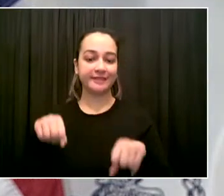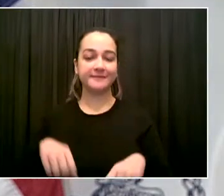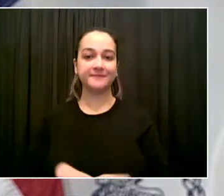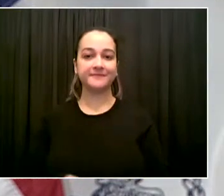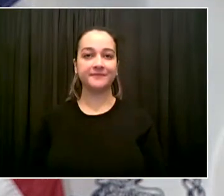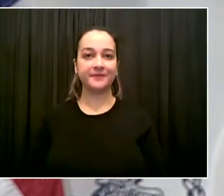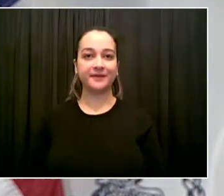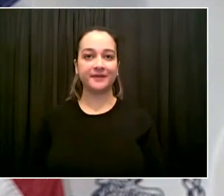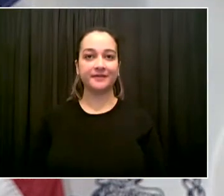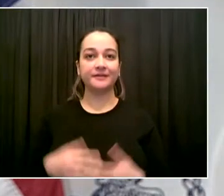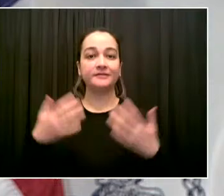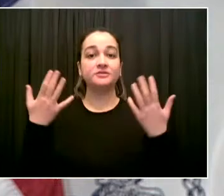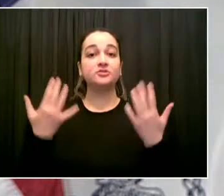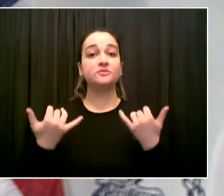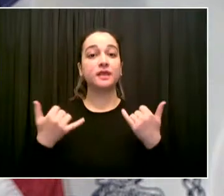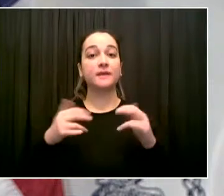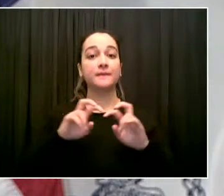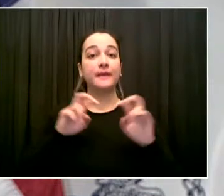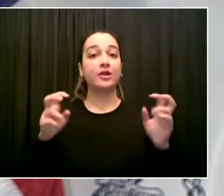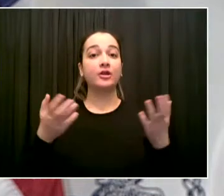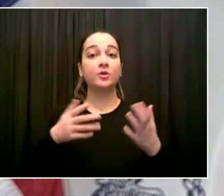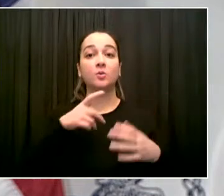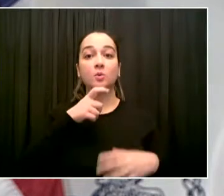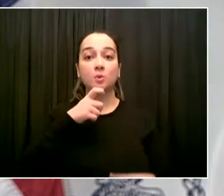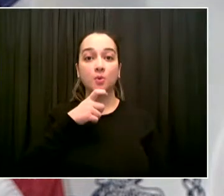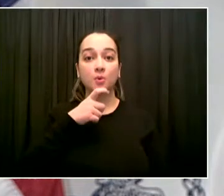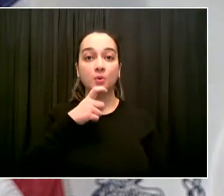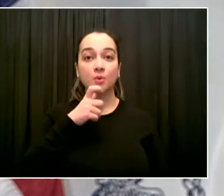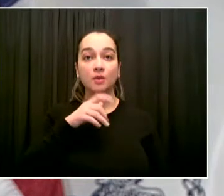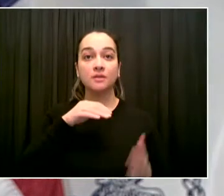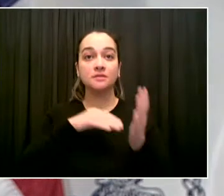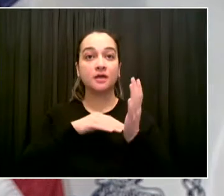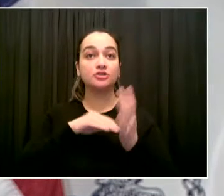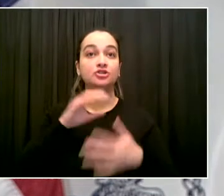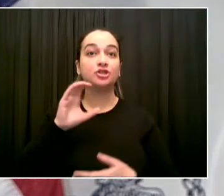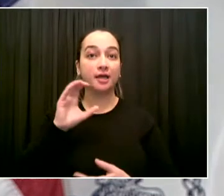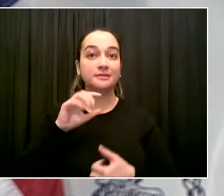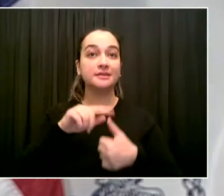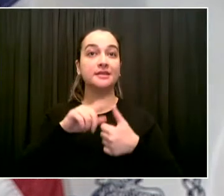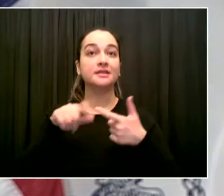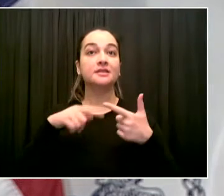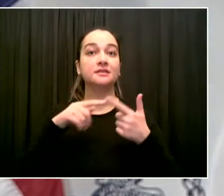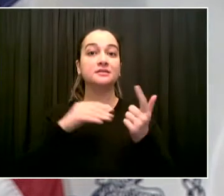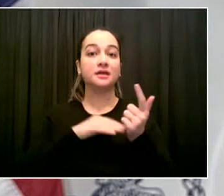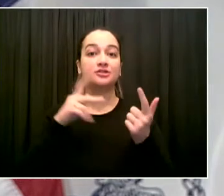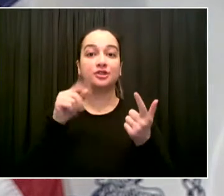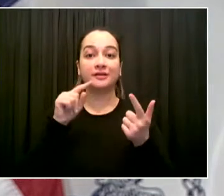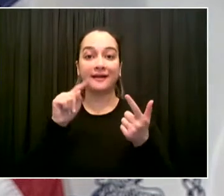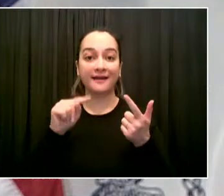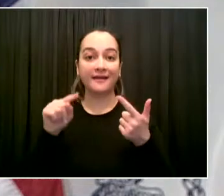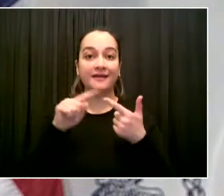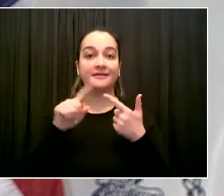WITH THAT LET''S TURN TO OUR R LLCOEAEAUEGS IN THE MEDIA. PLEASE LET ME KNOW THE NAME AND OUTLET OF EACH JOURNALIST. WE WILL NOW EGBIIN OUR Q & A. TODAY WE ARE